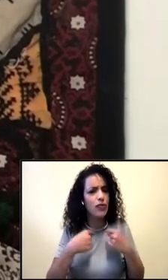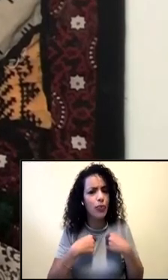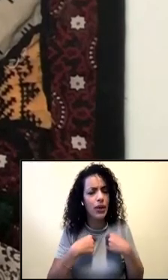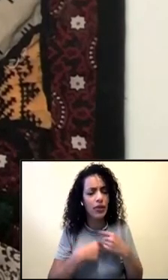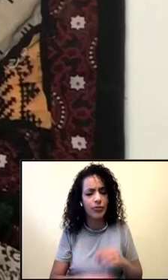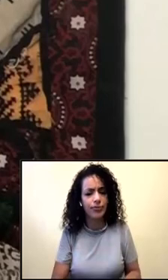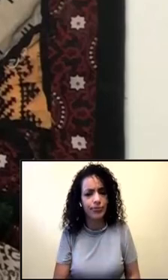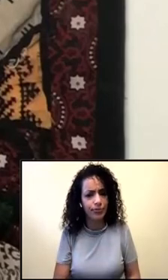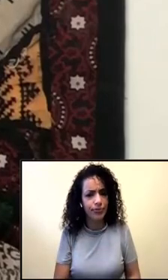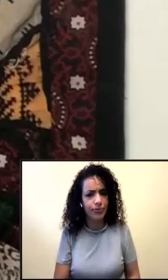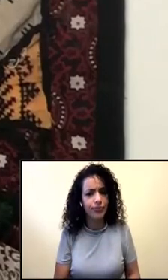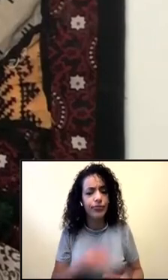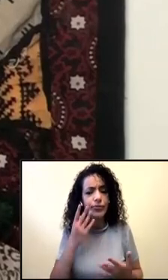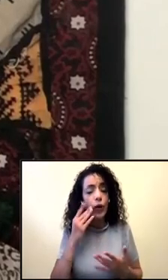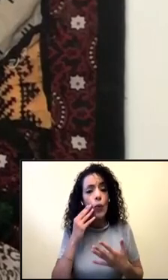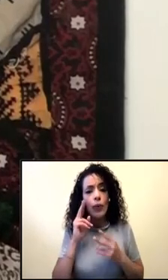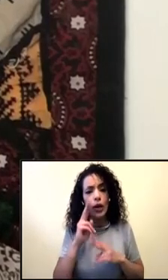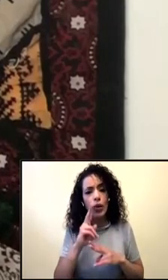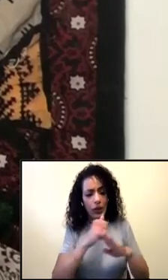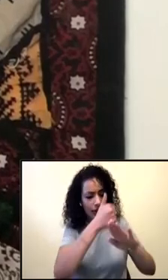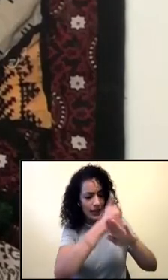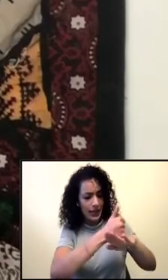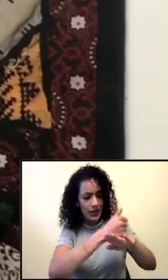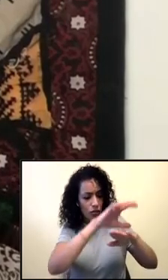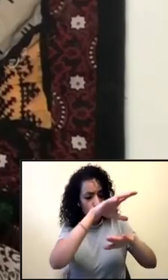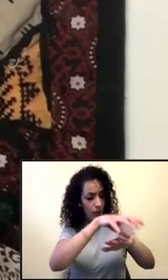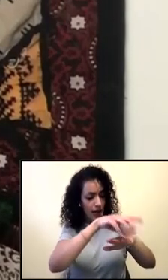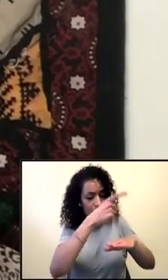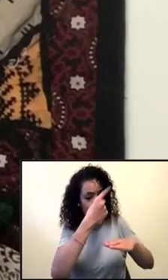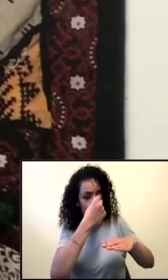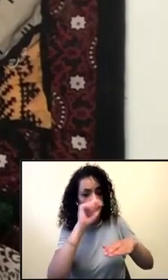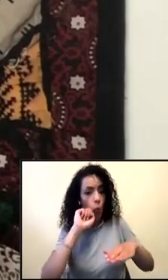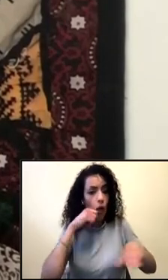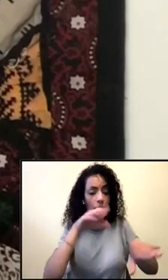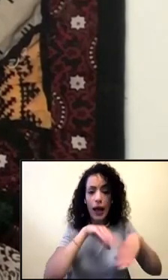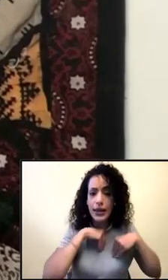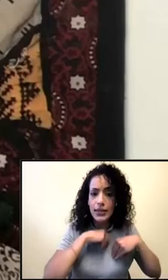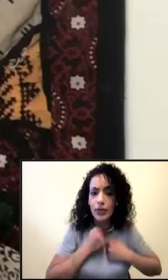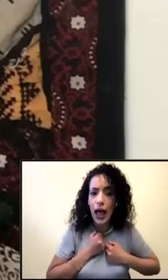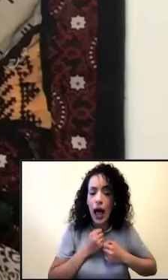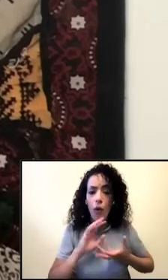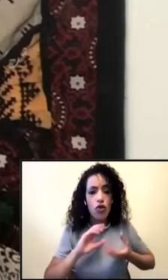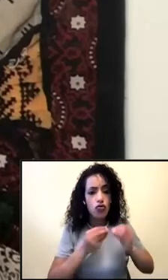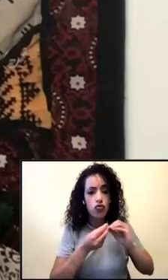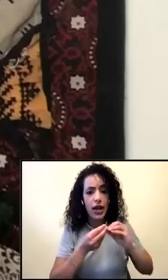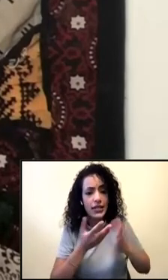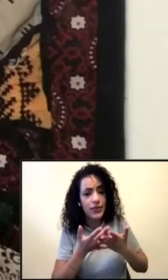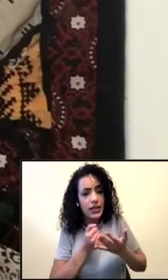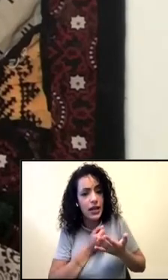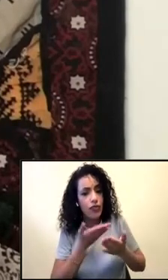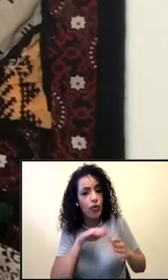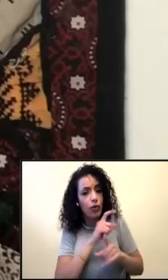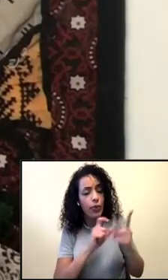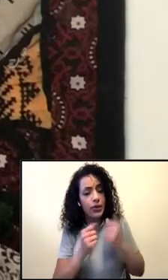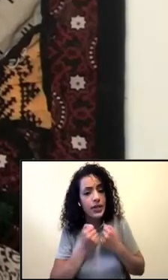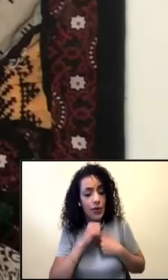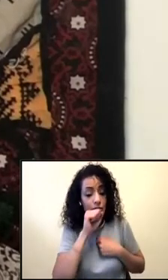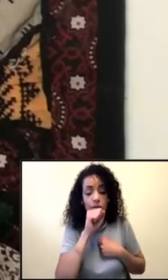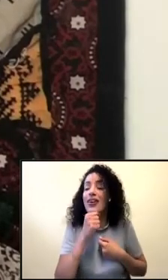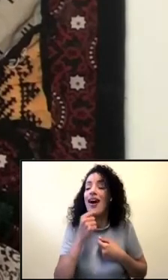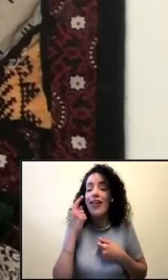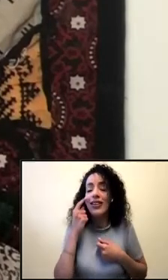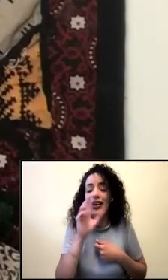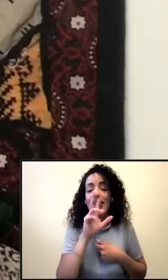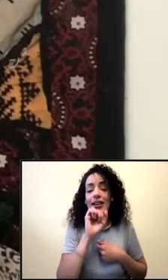at the instant institutional space being amenable. Yes and no, they are to a point but